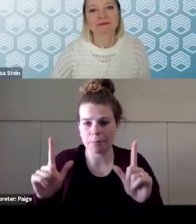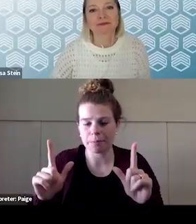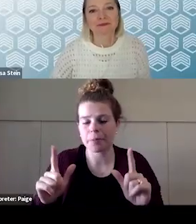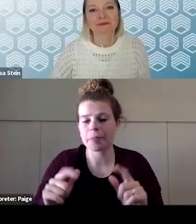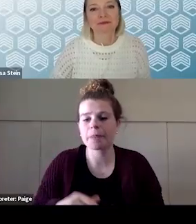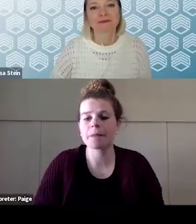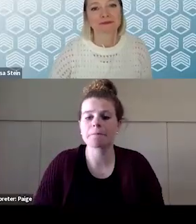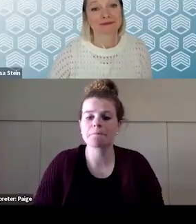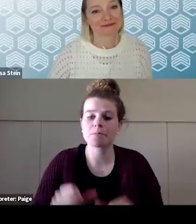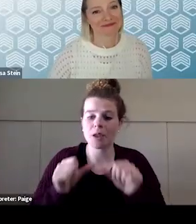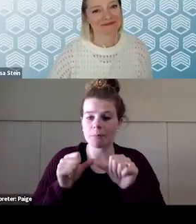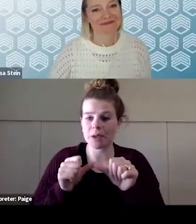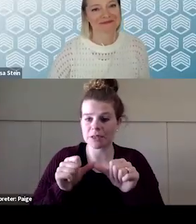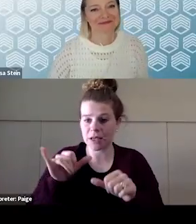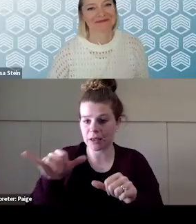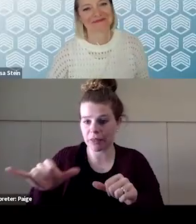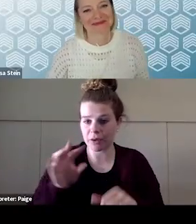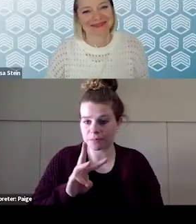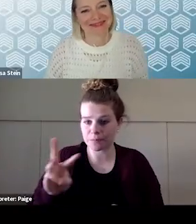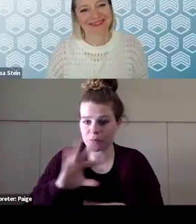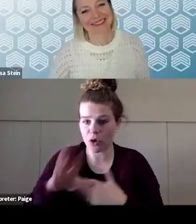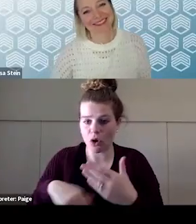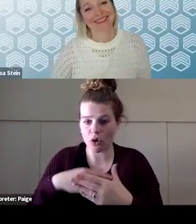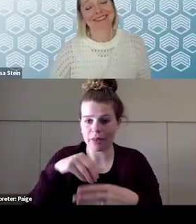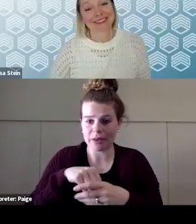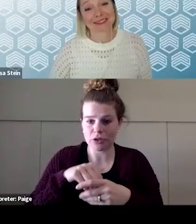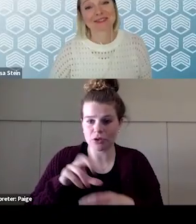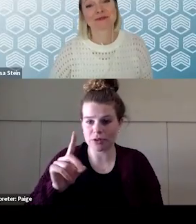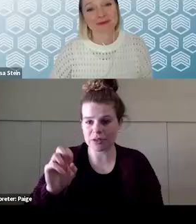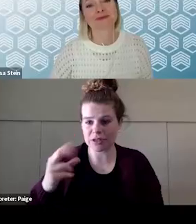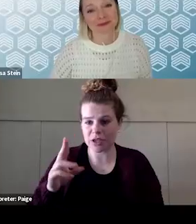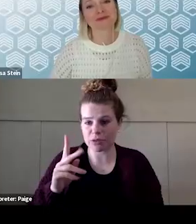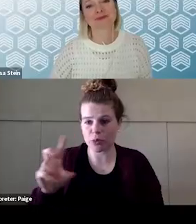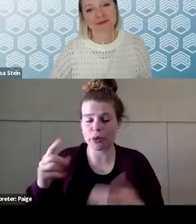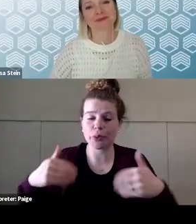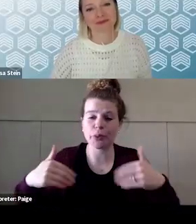maintaining this dashboard and all of our internal dashboards is a huge job.